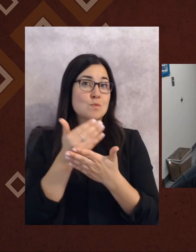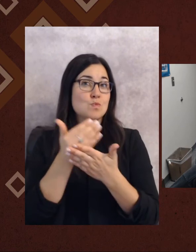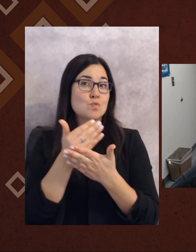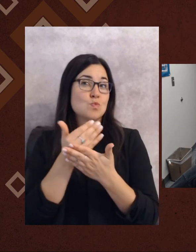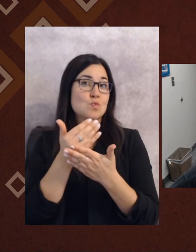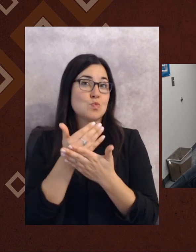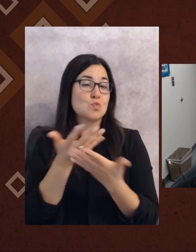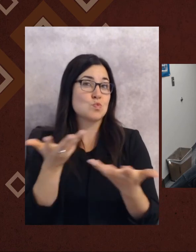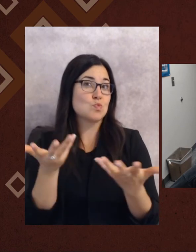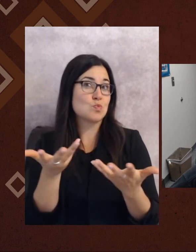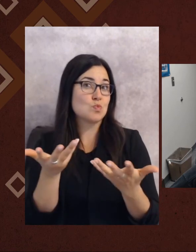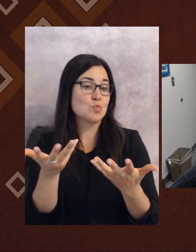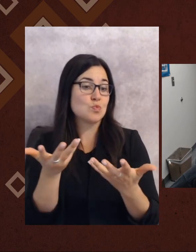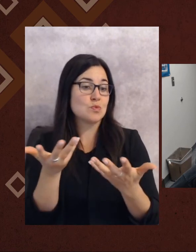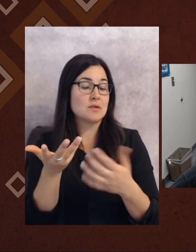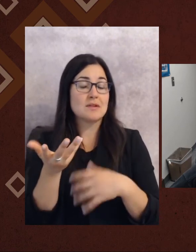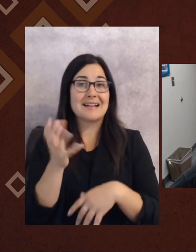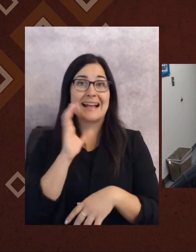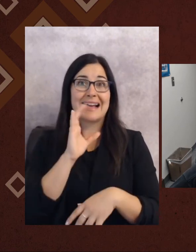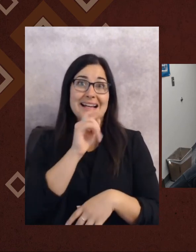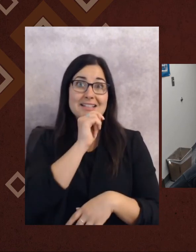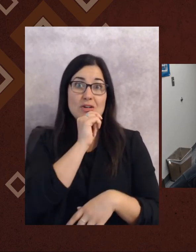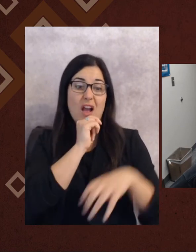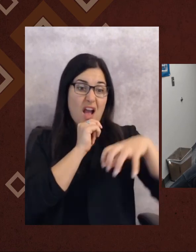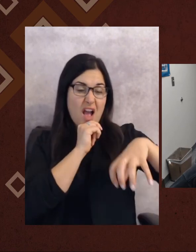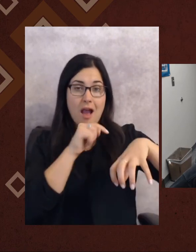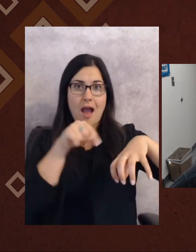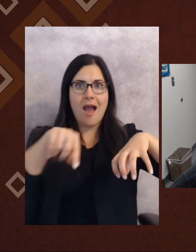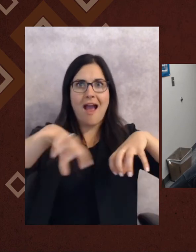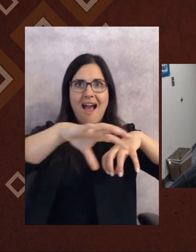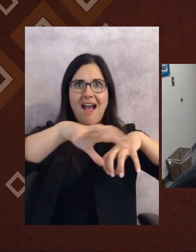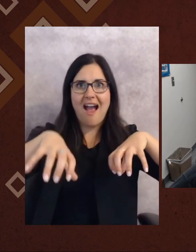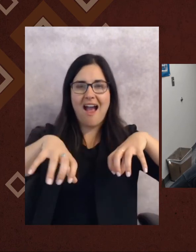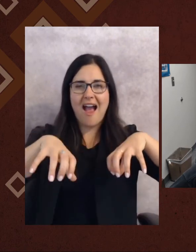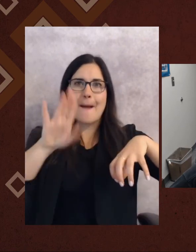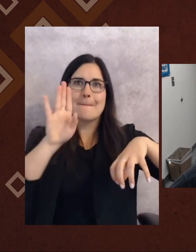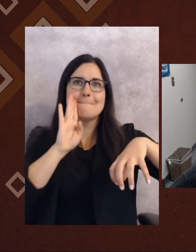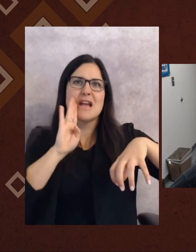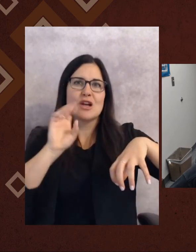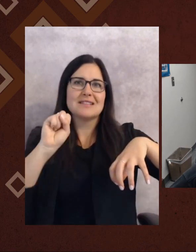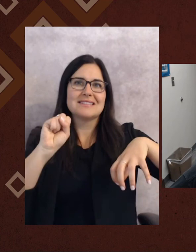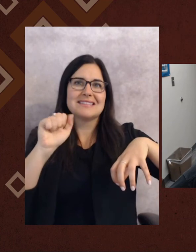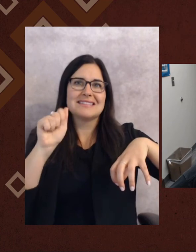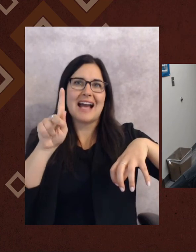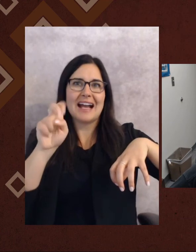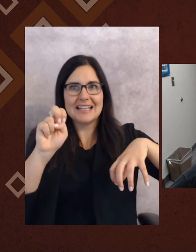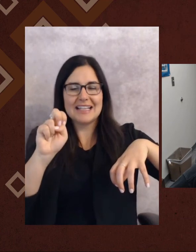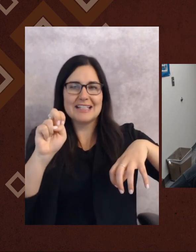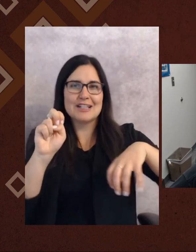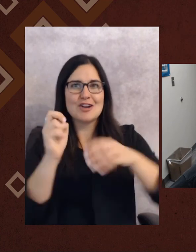and right outside of the cafeteria, we're having a beer in the pocket garden. All of the proceeds are going to student scholarships.